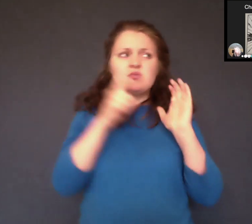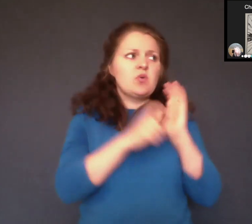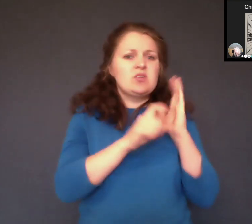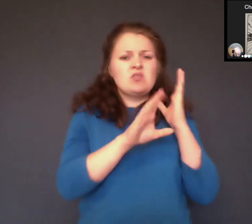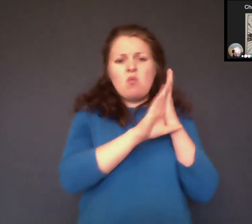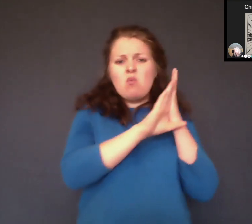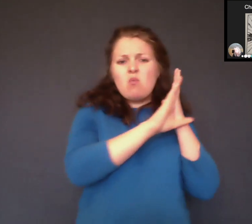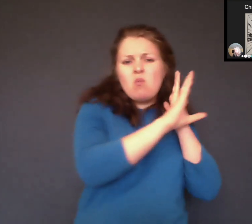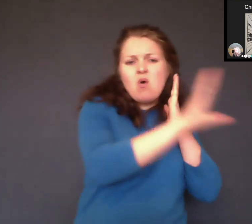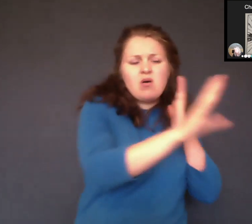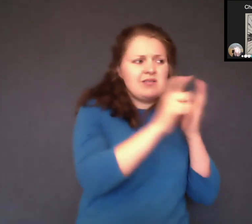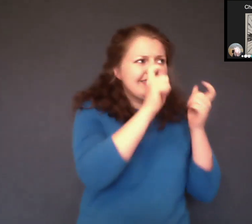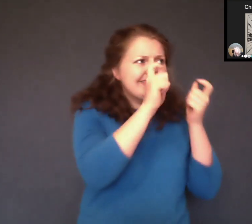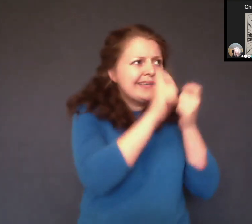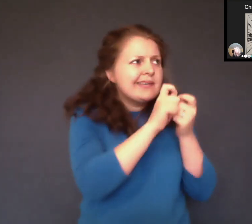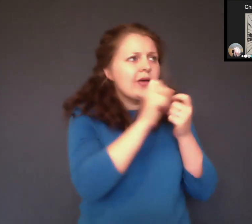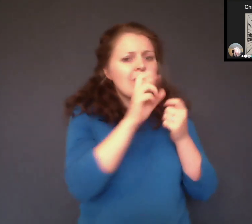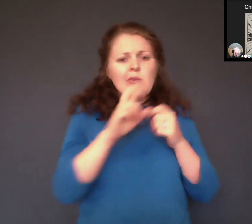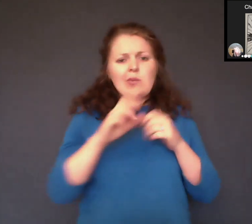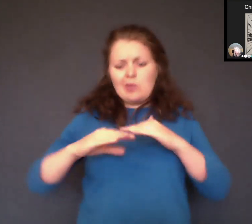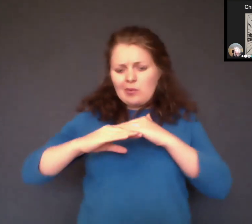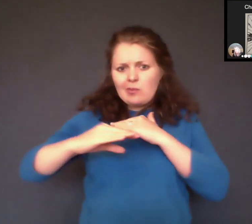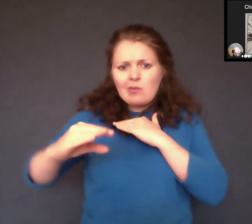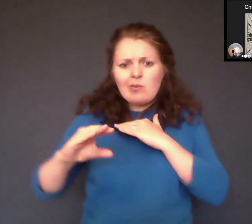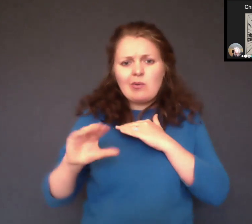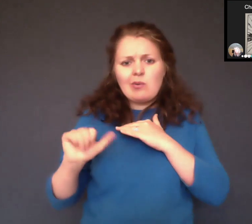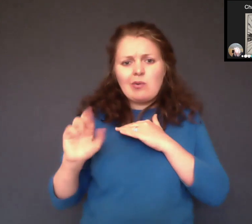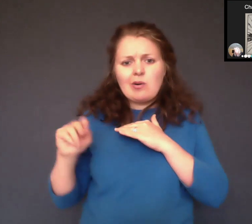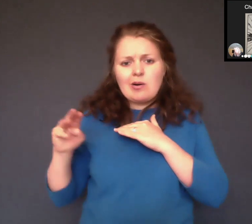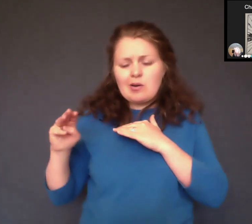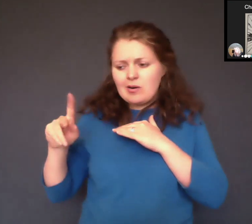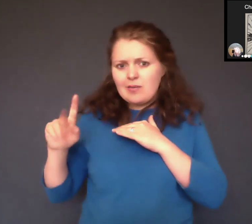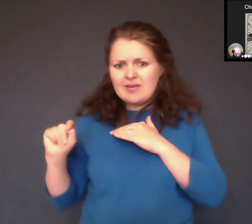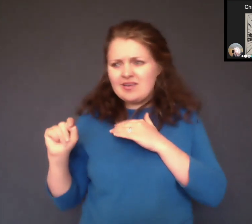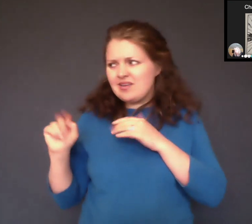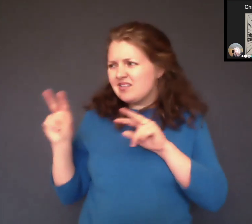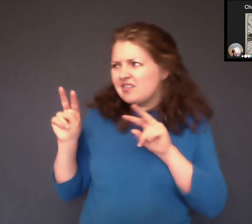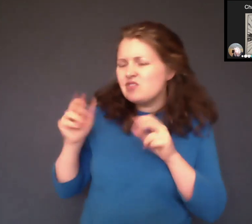that would allow him to get his mind's fingers beneath the lid of this illusion